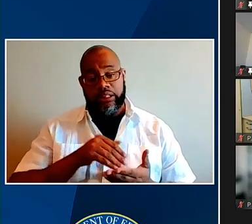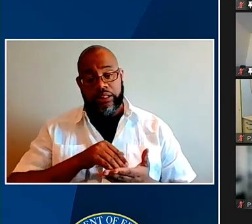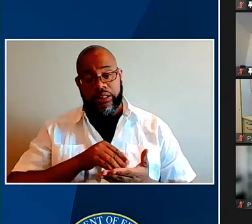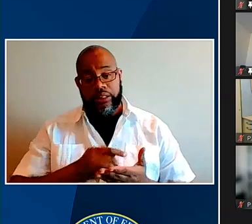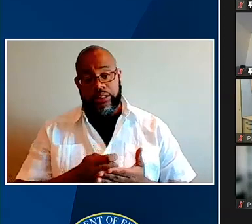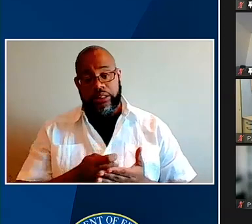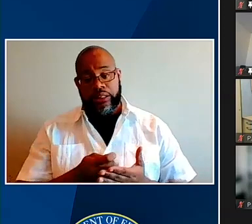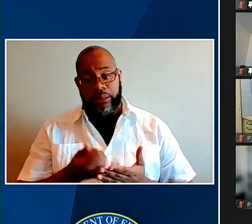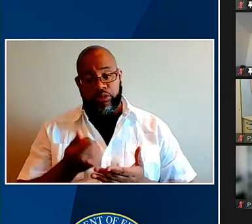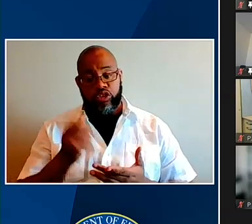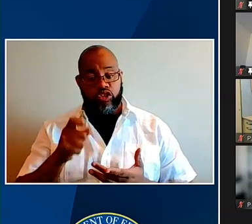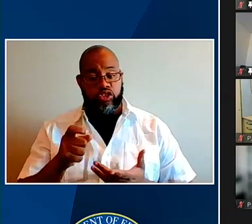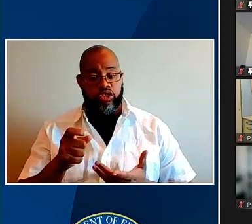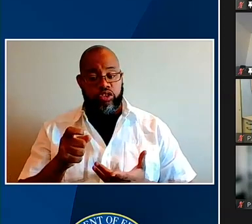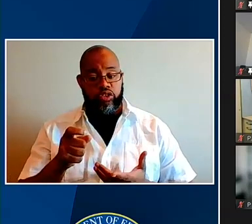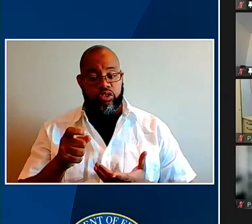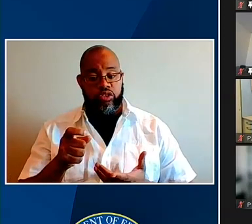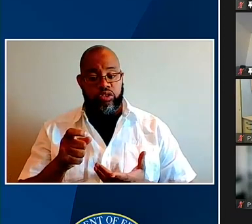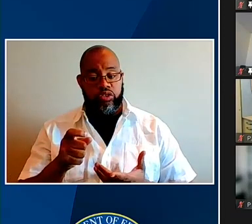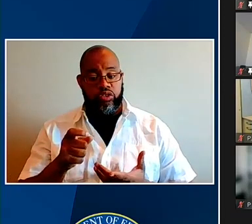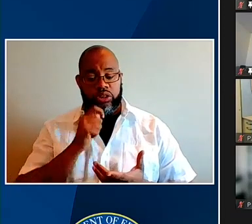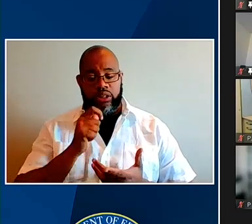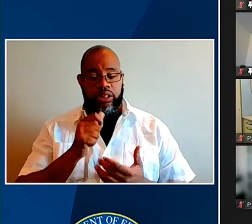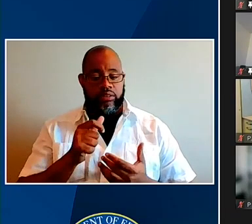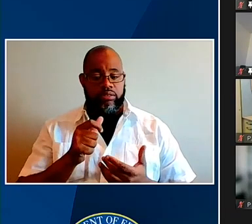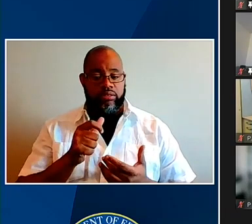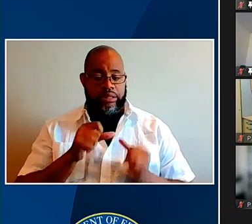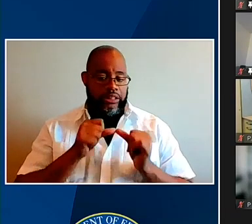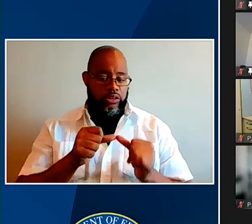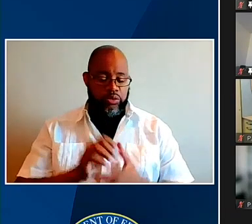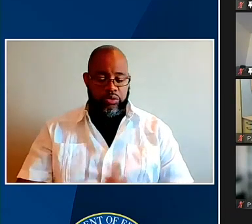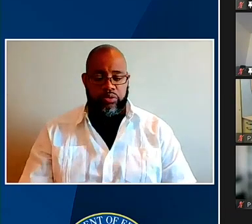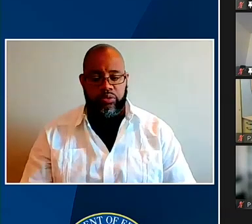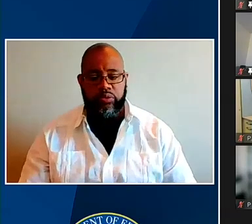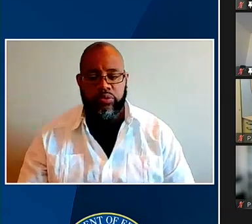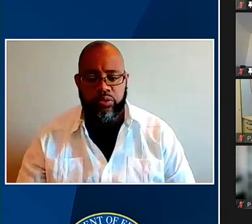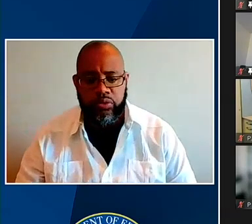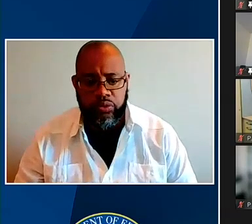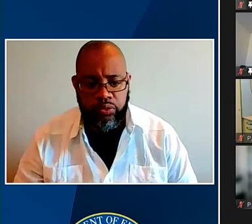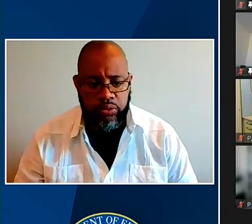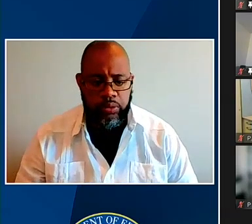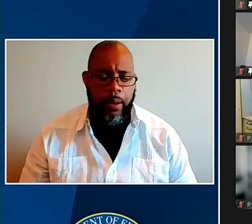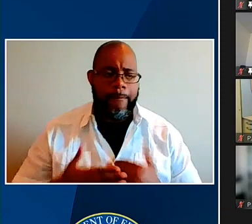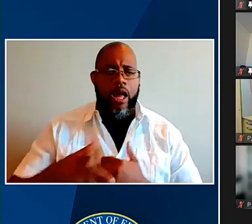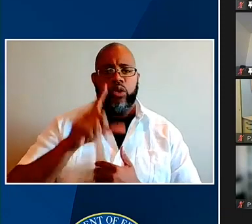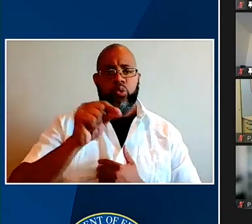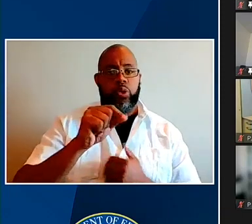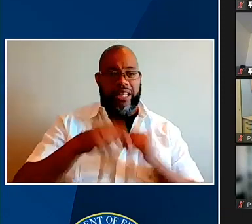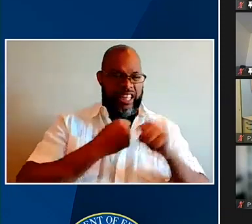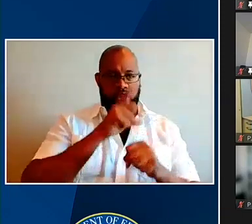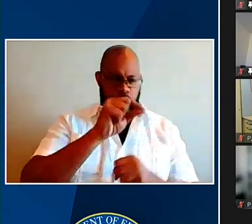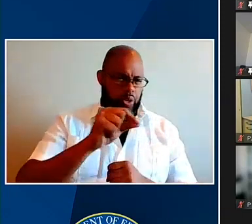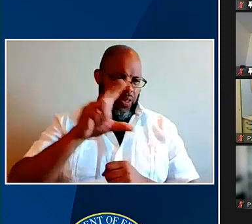shouldn't continue beyond 2030. So we've offered the off ramp for that.